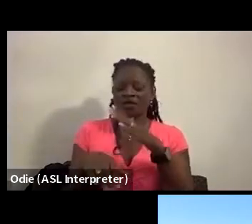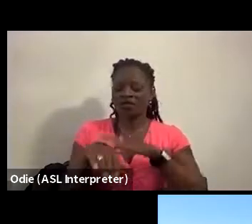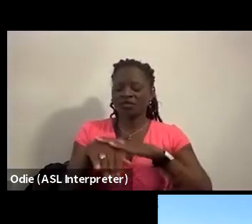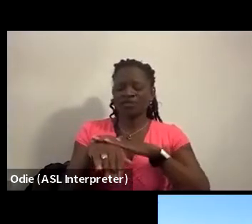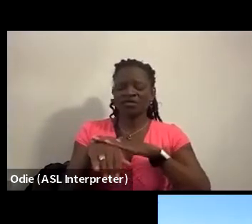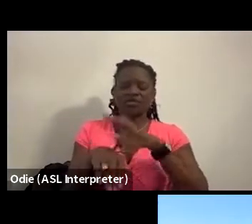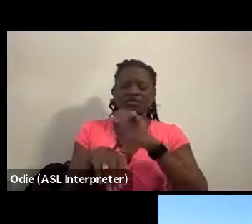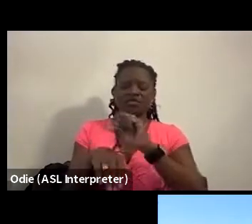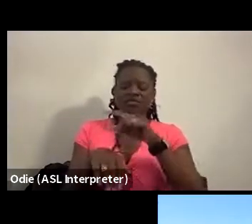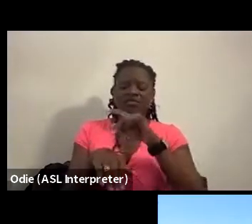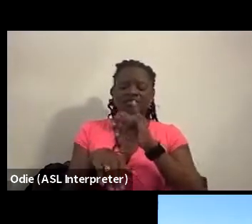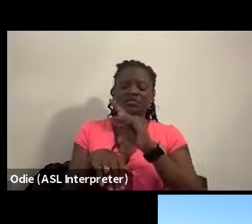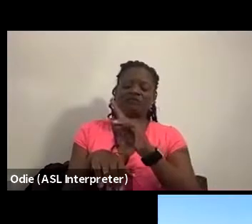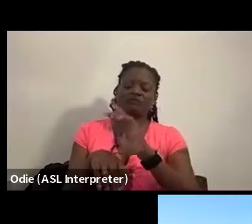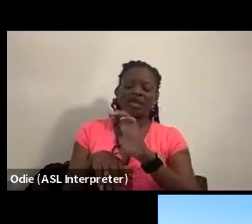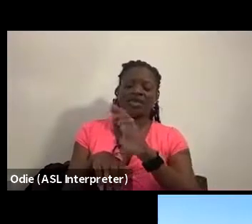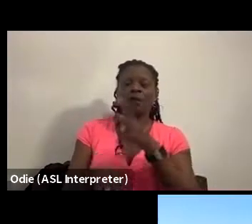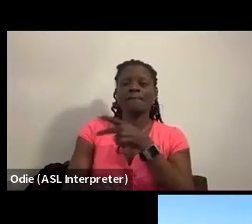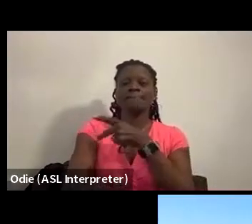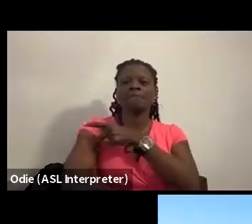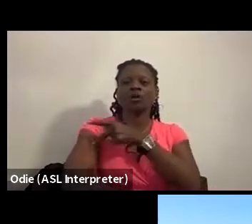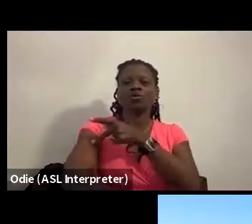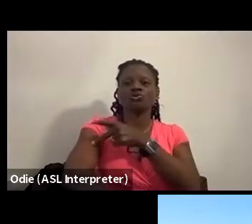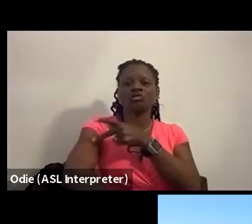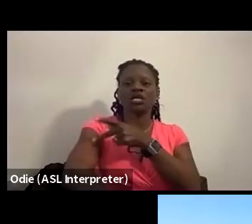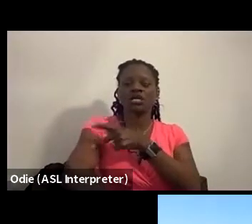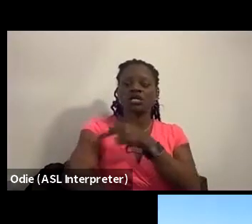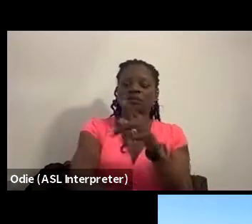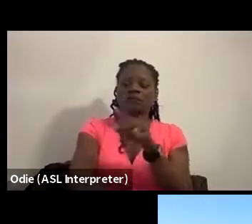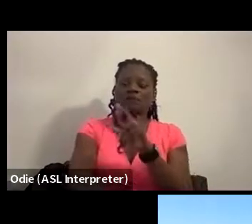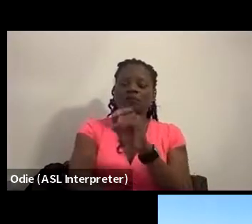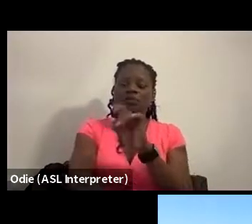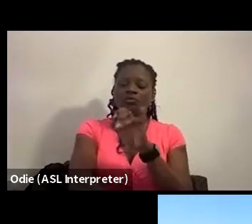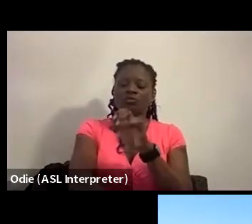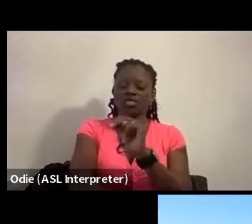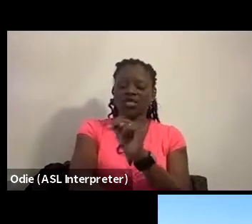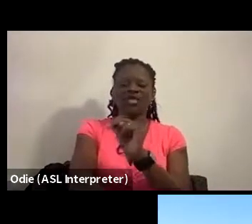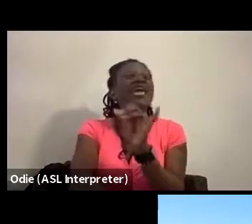Sometimes I'll use the analogy that it's like a hat that coronavirus always wears.